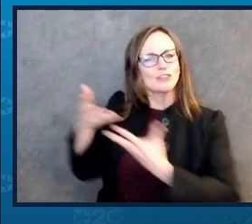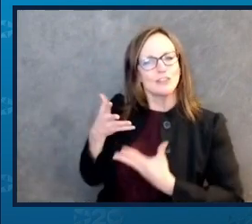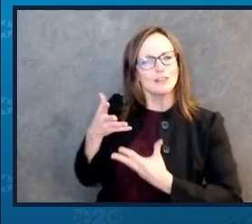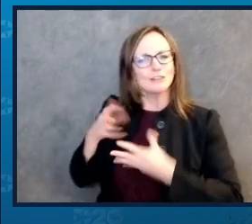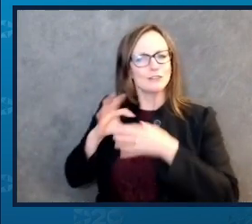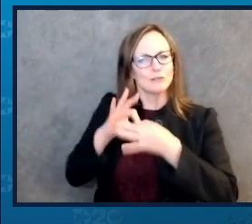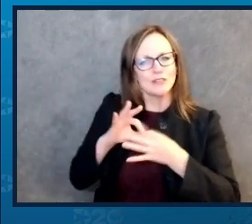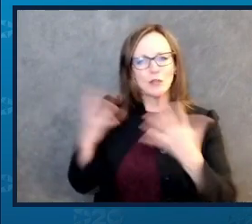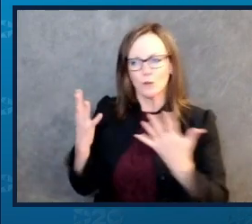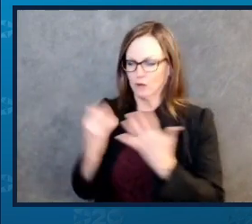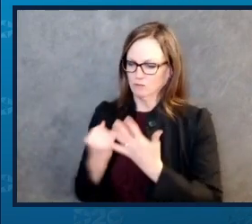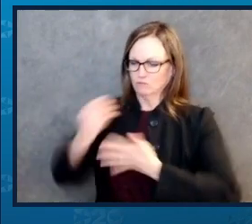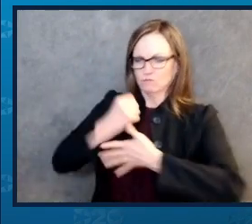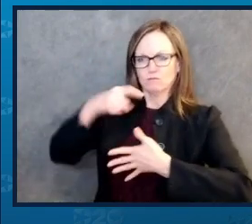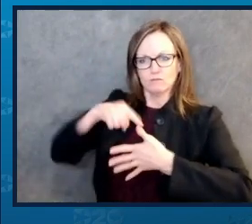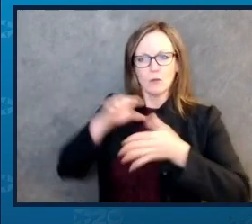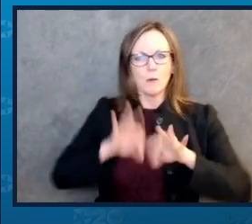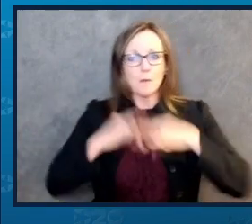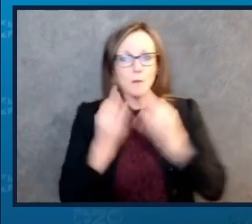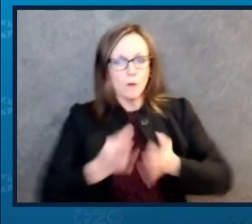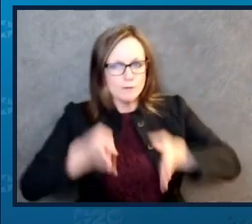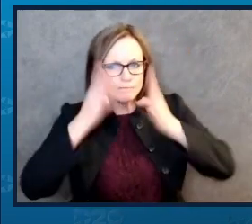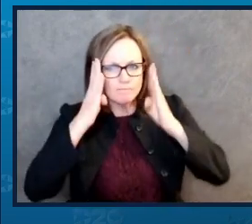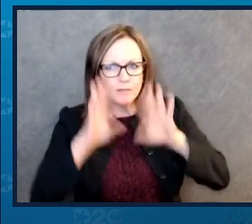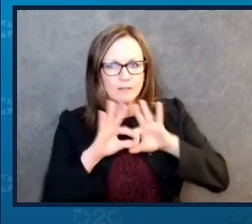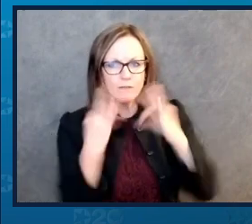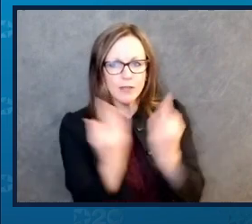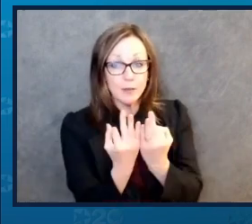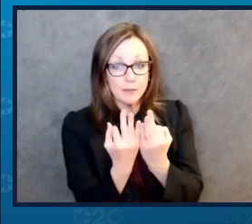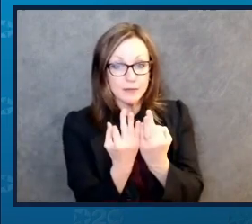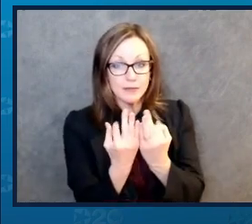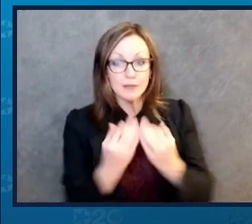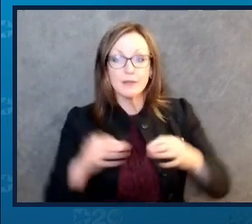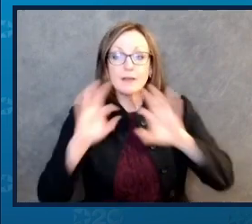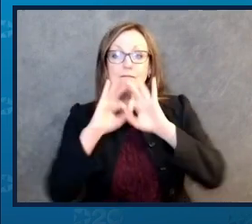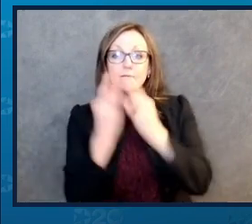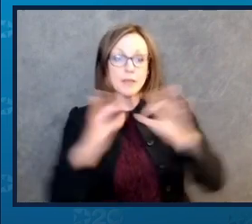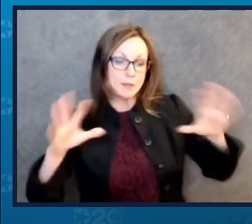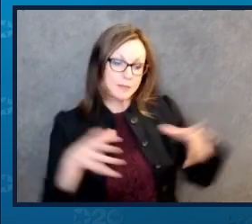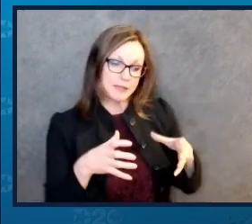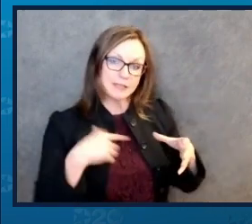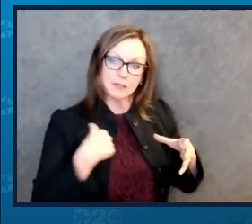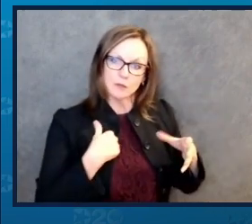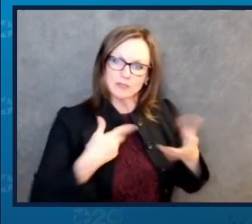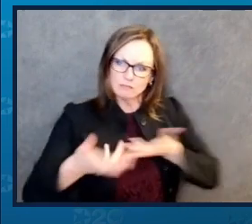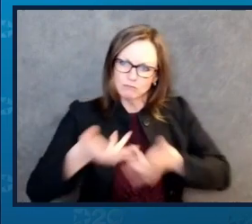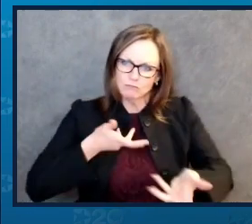AND THE FAMILY YOU CHOOSE.